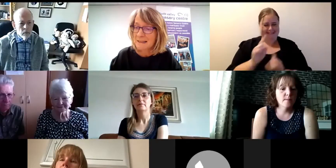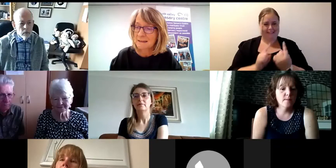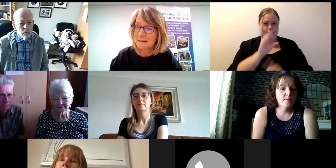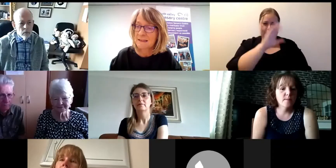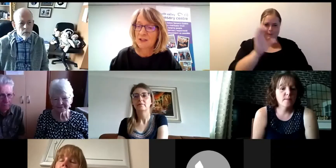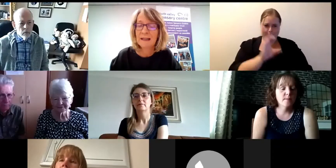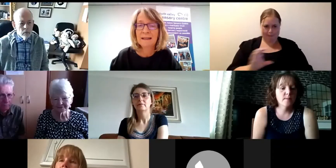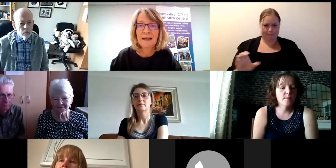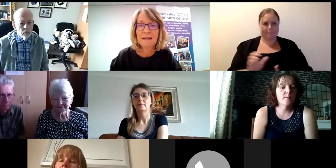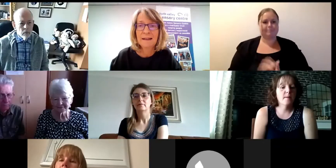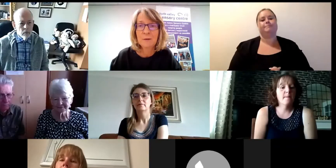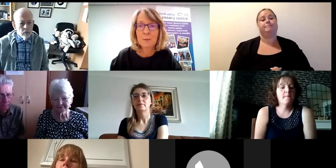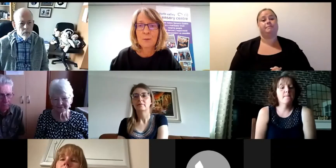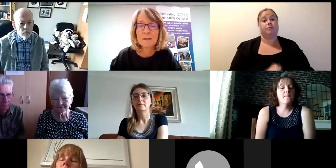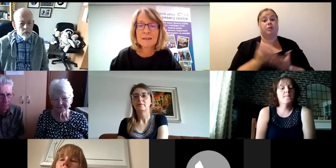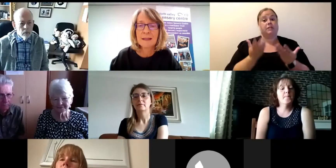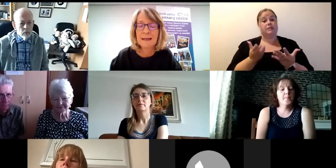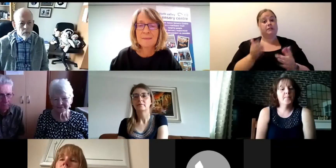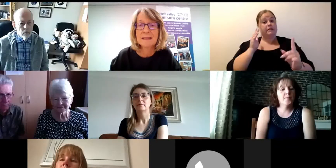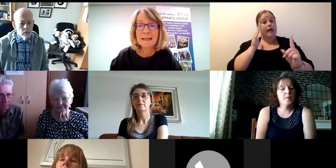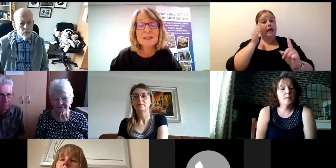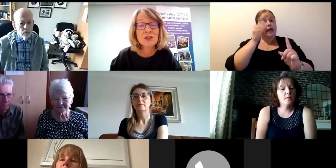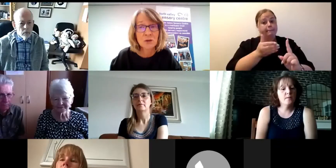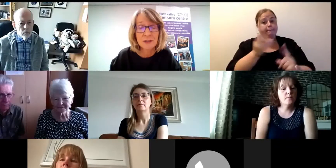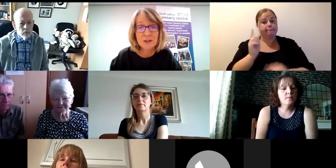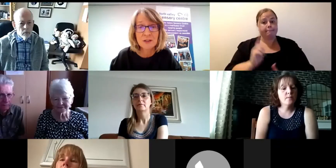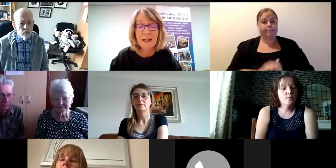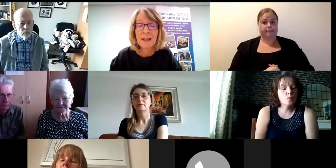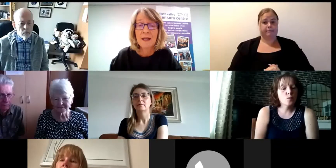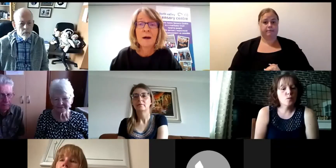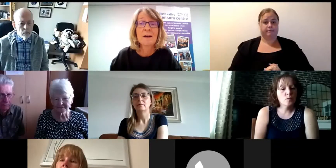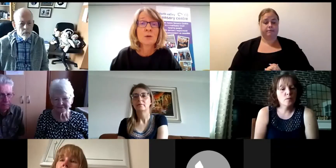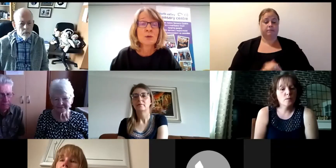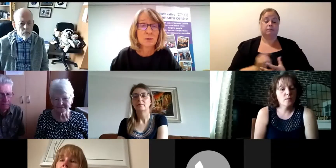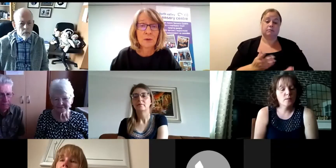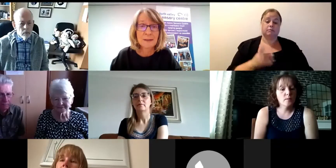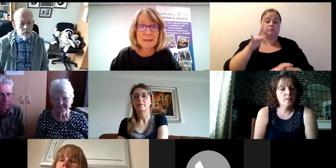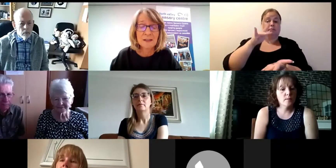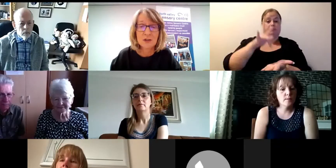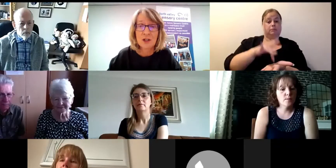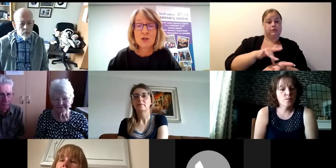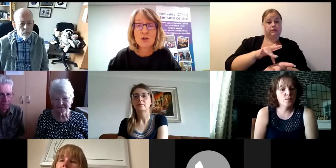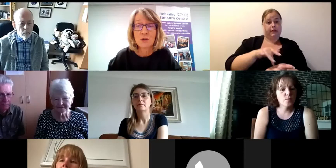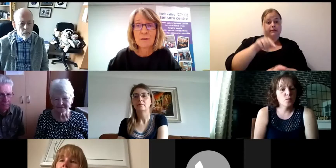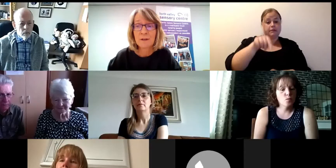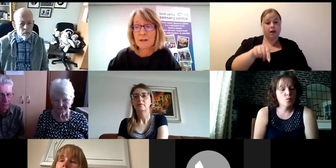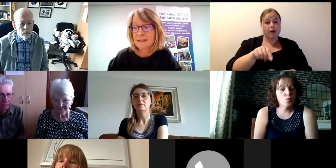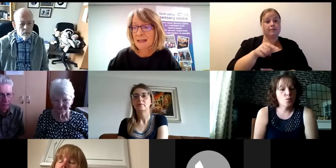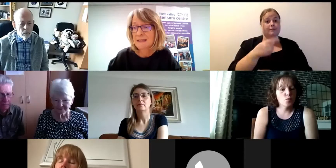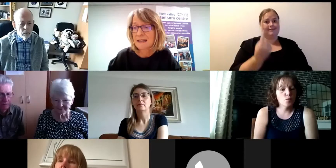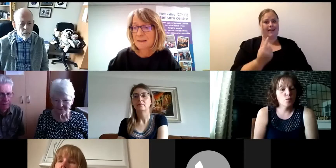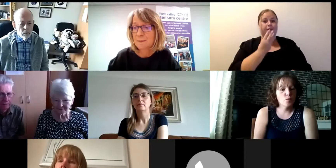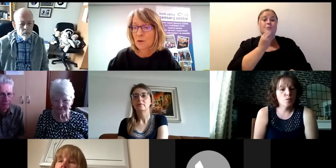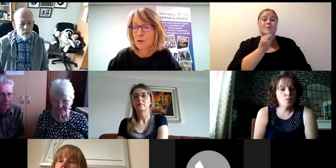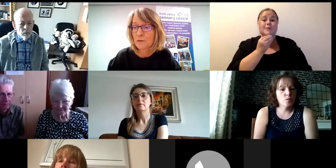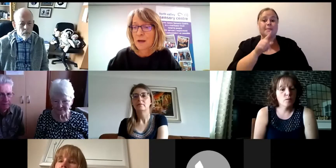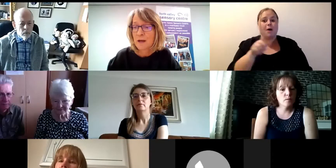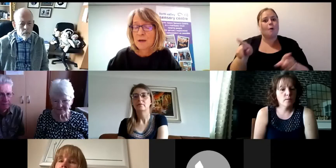The aim of today is basically to try and highlight what Centre Users, who are also volunteers, do for us in terms of